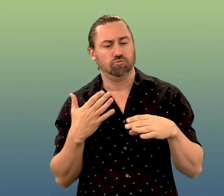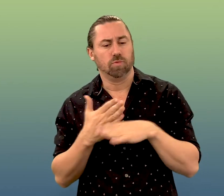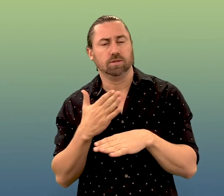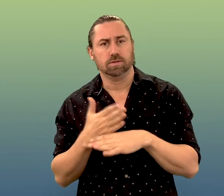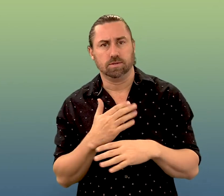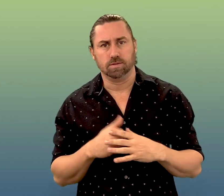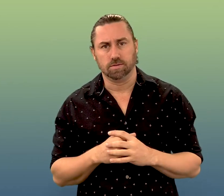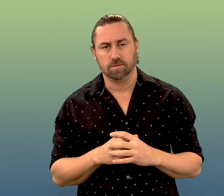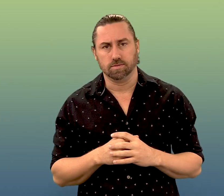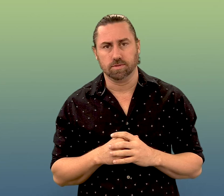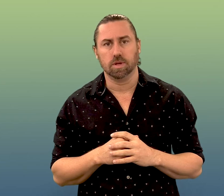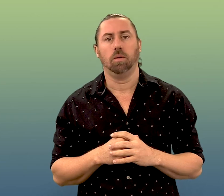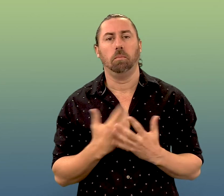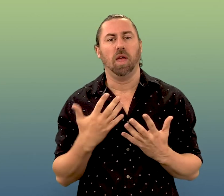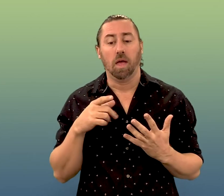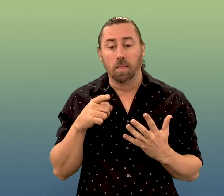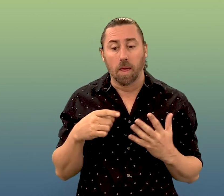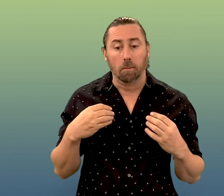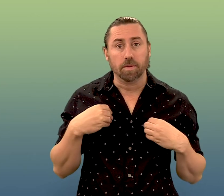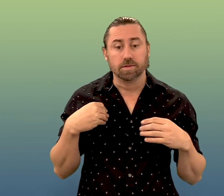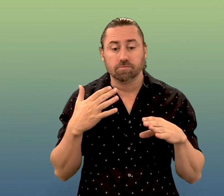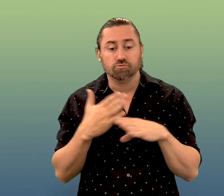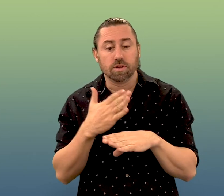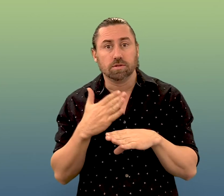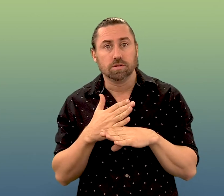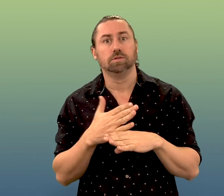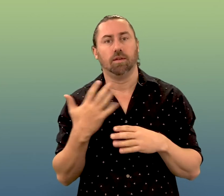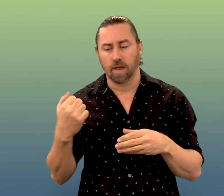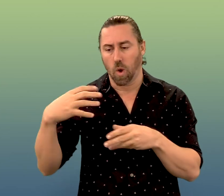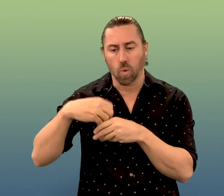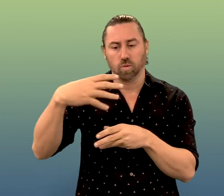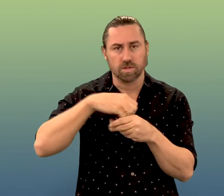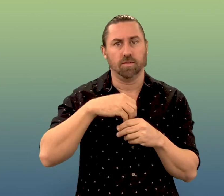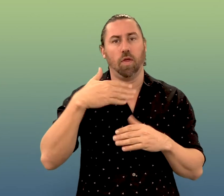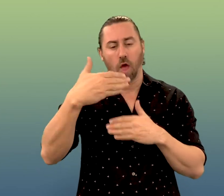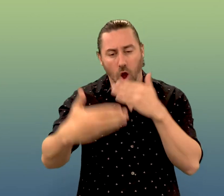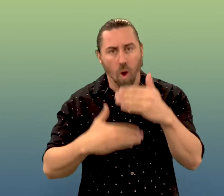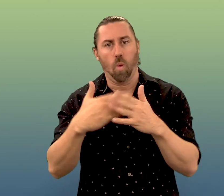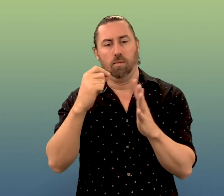Business practices. Inclusive business practices in the project lifecycle.